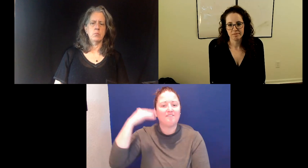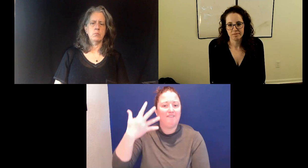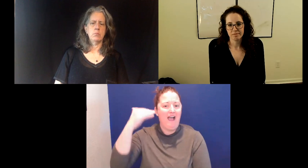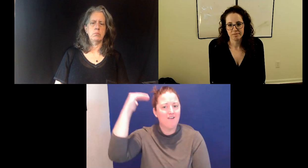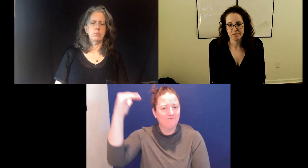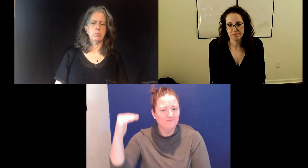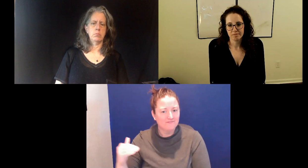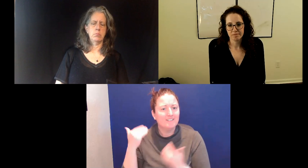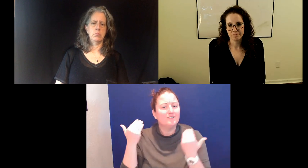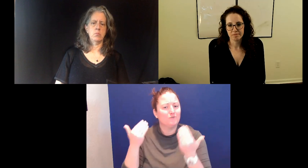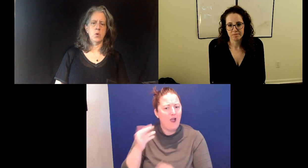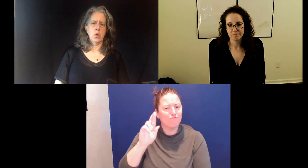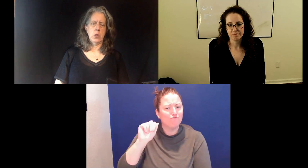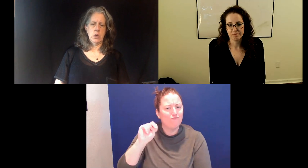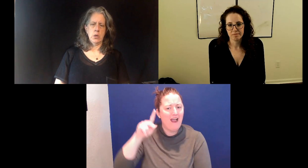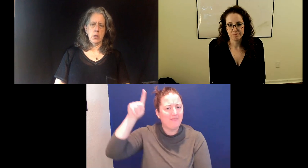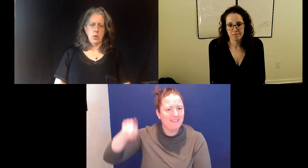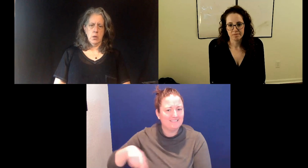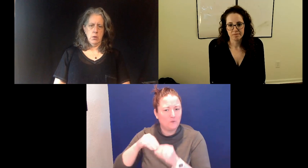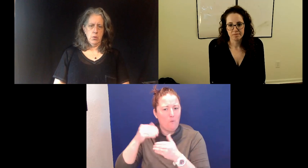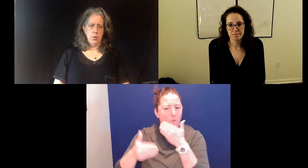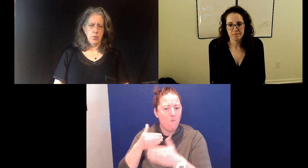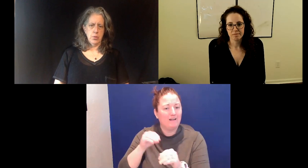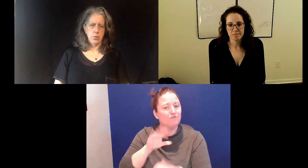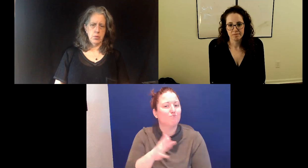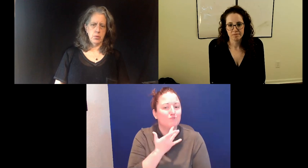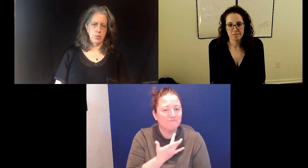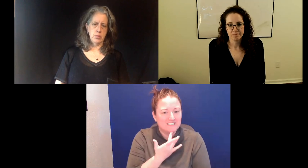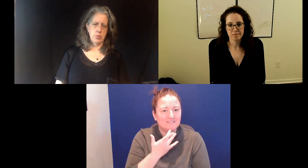and then put it into the mathematical equation so that they can see that maybe we're talking about